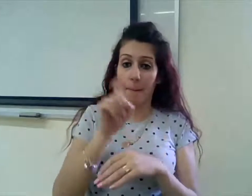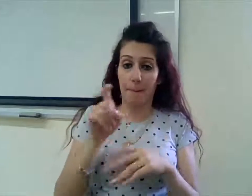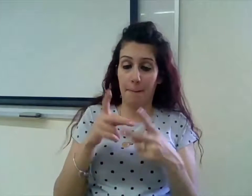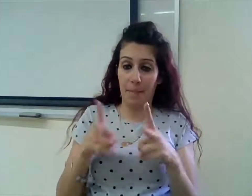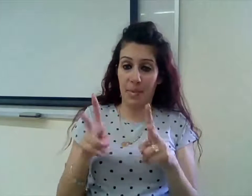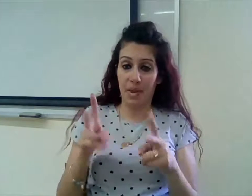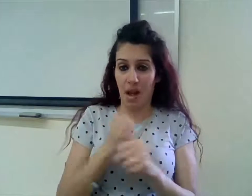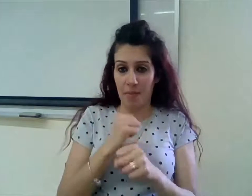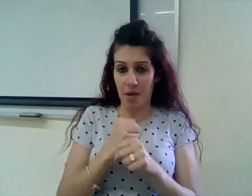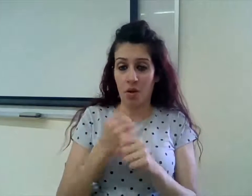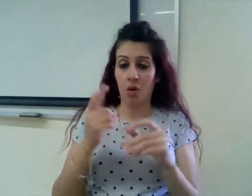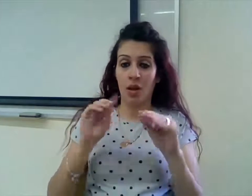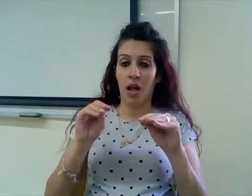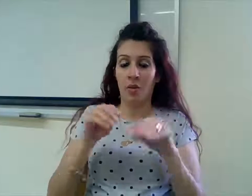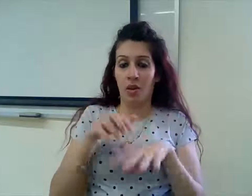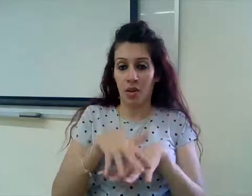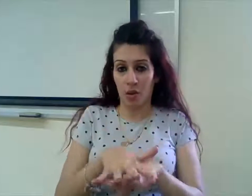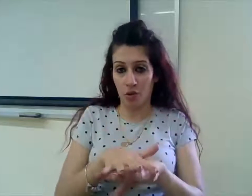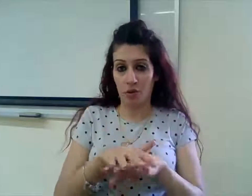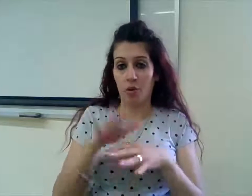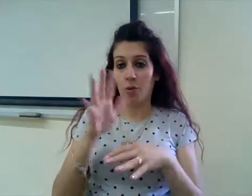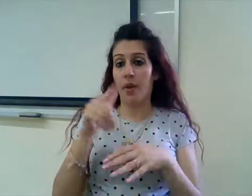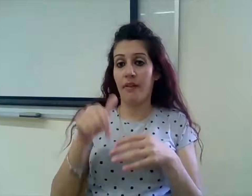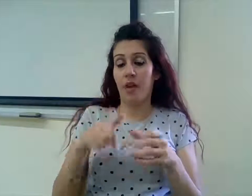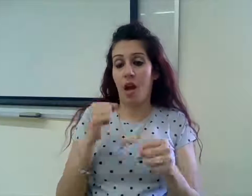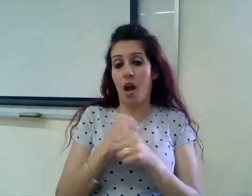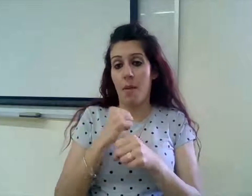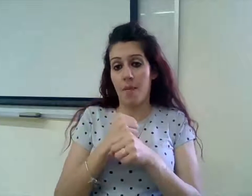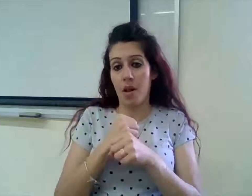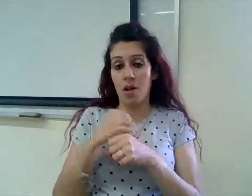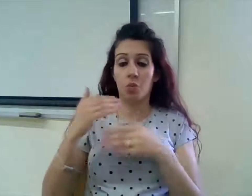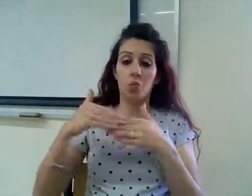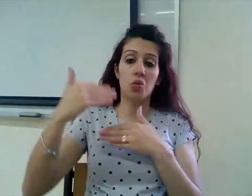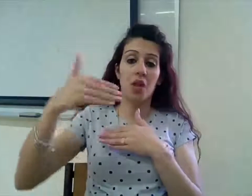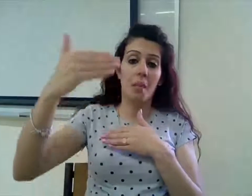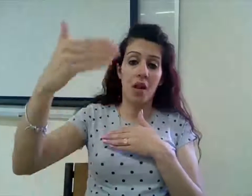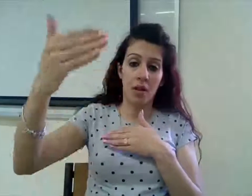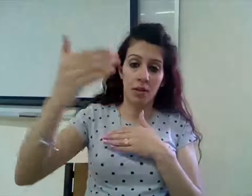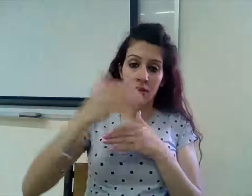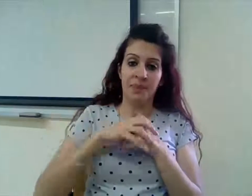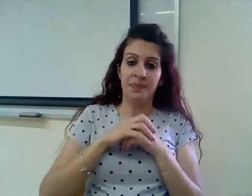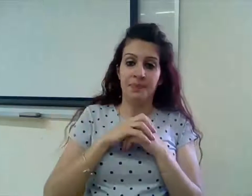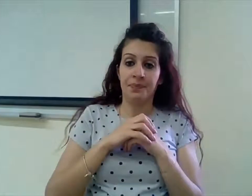the use of technology is absolutely important ICT innovation innovative